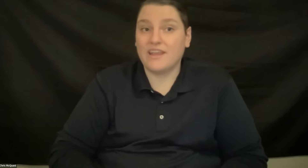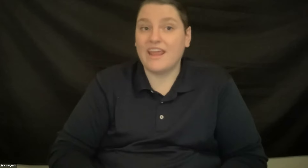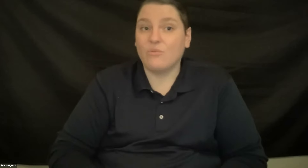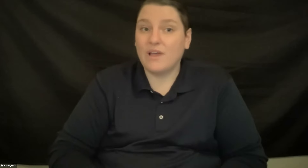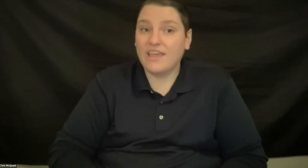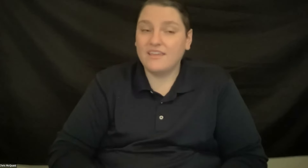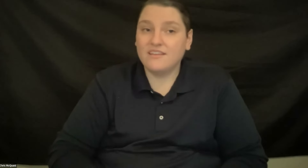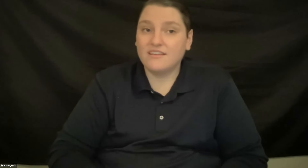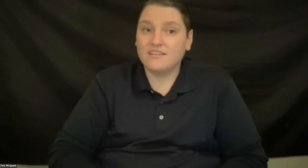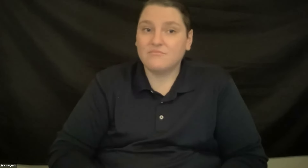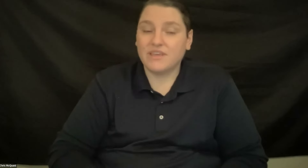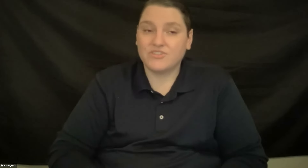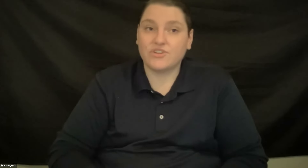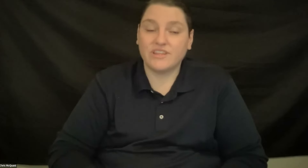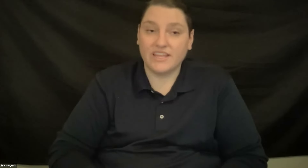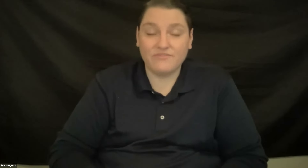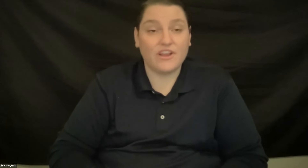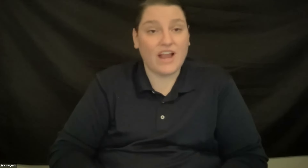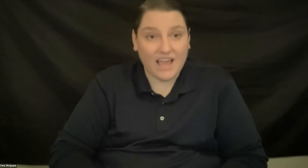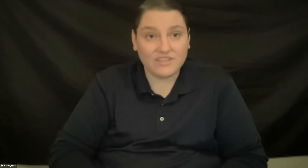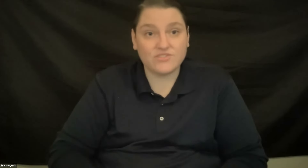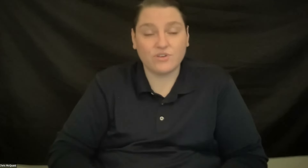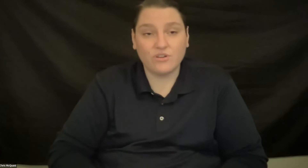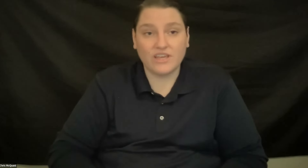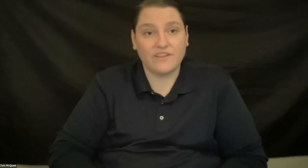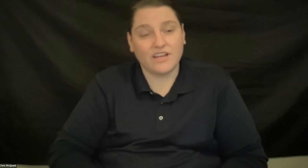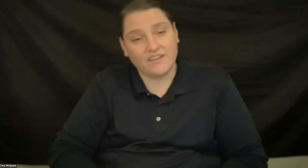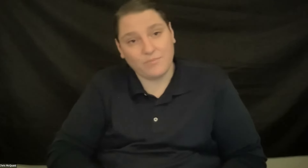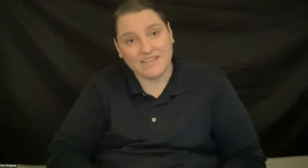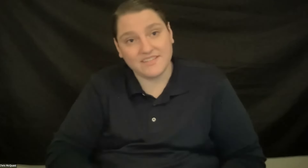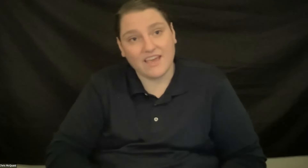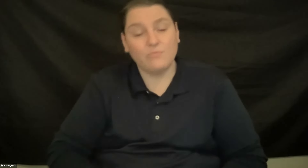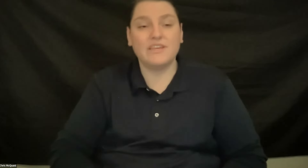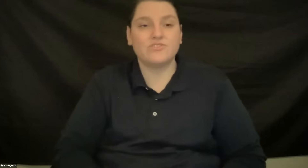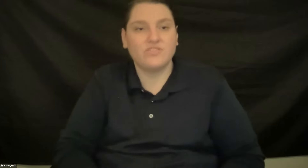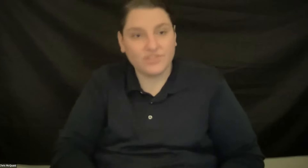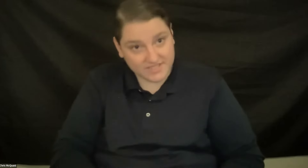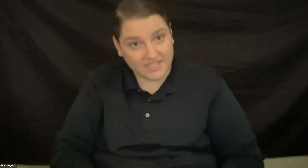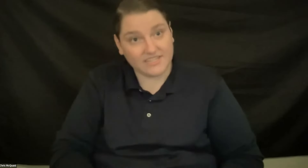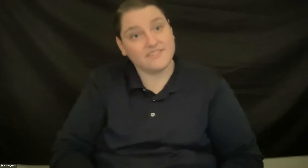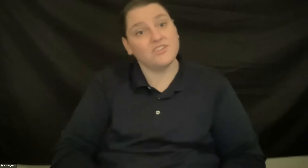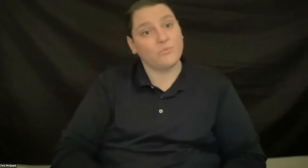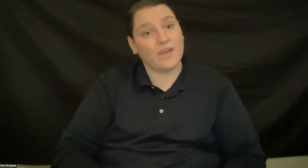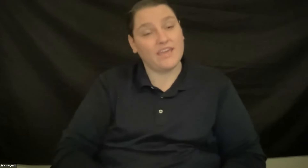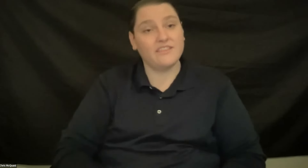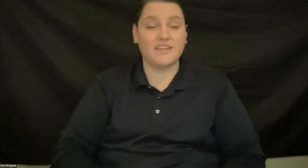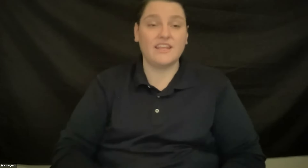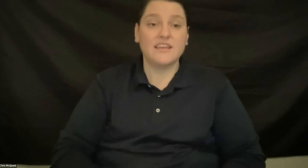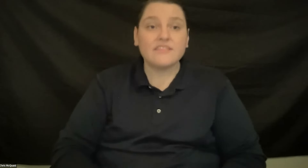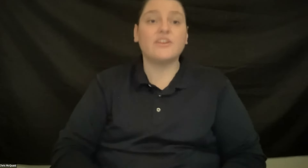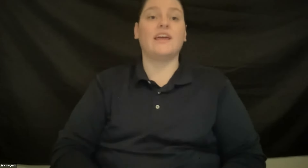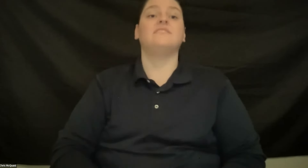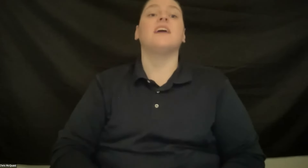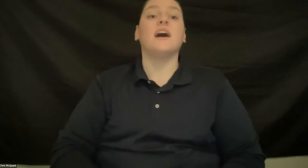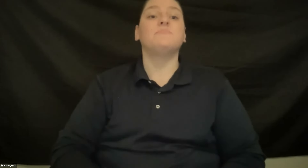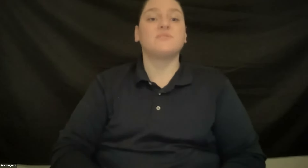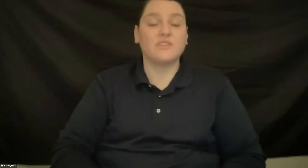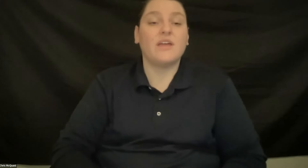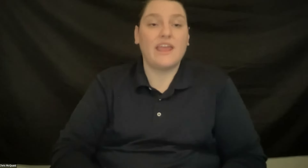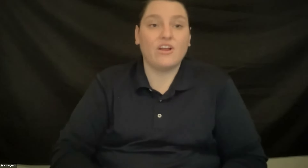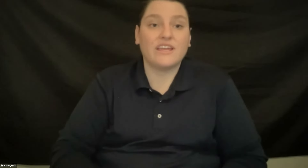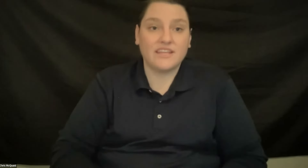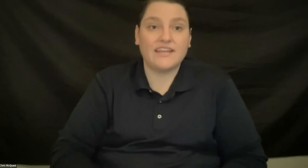But in the meantime, monitoring them is really important. Make sure tler in a safe space. Make sure they can breathe. Make sure that they